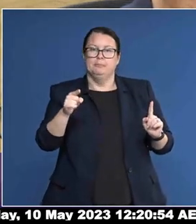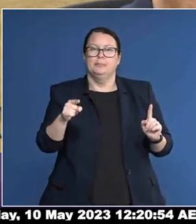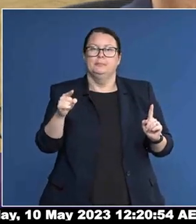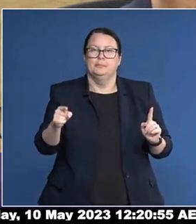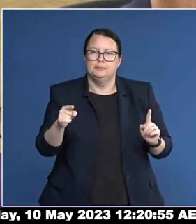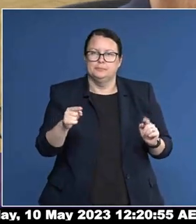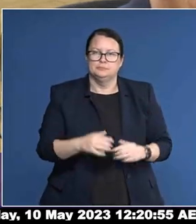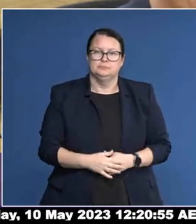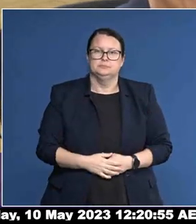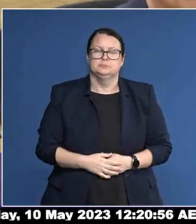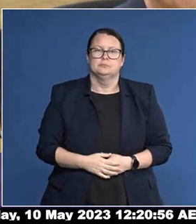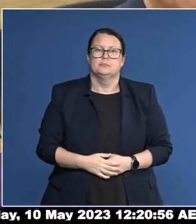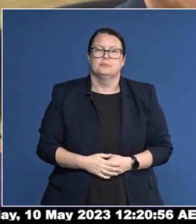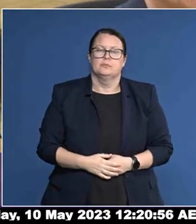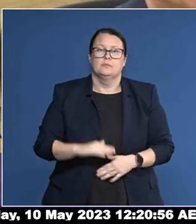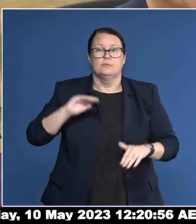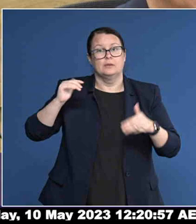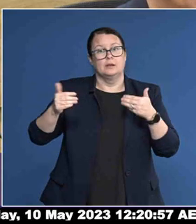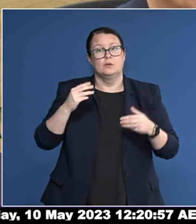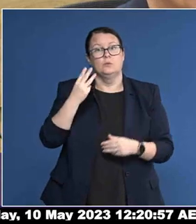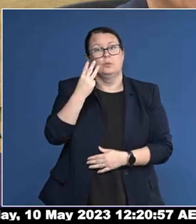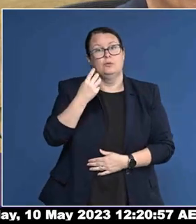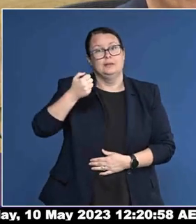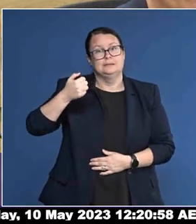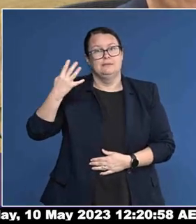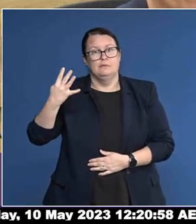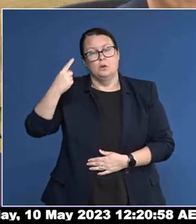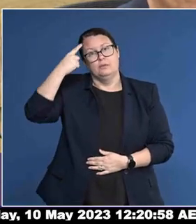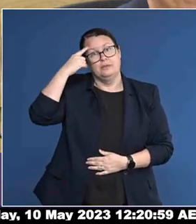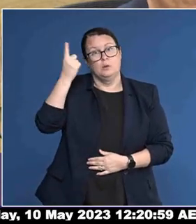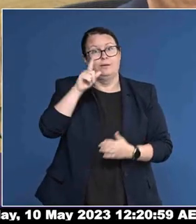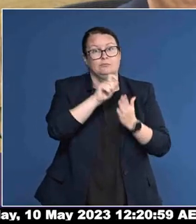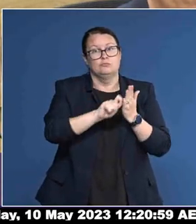would you assume that whoever prepared that record may have turned their mind to section